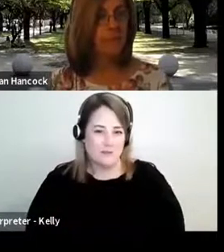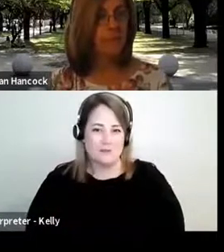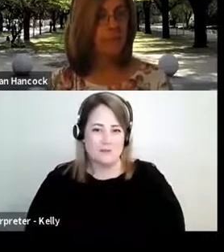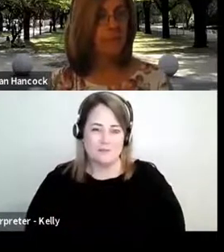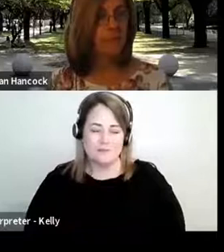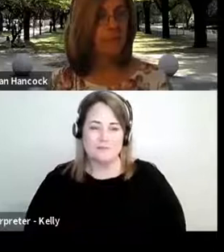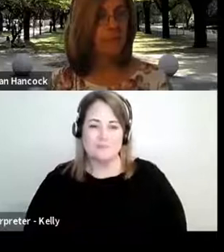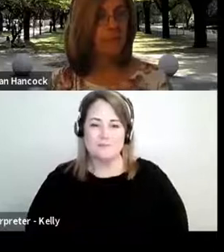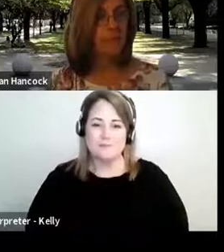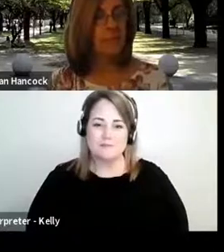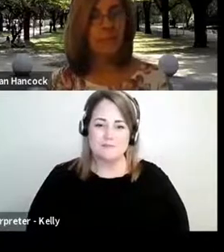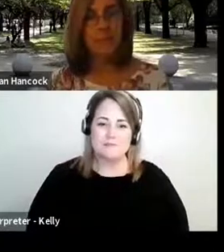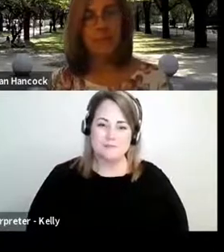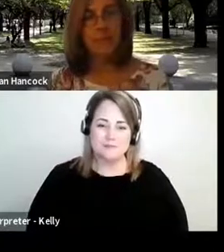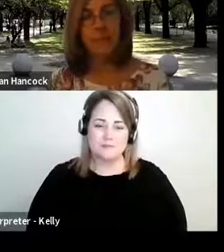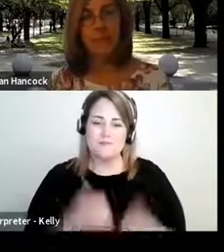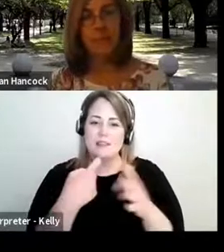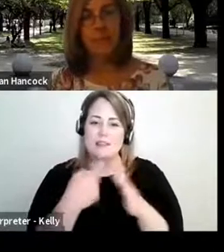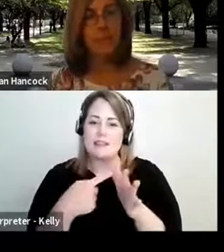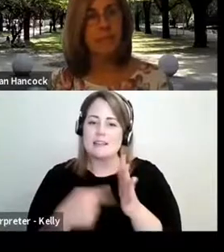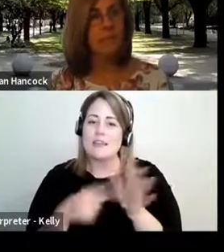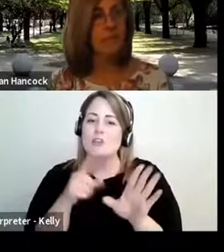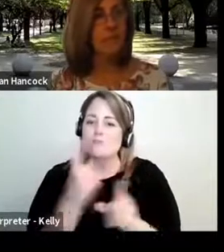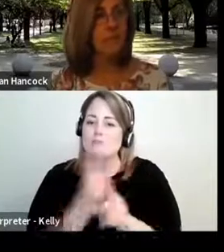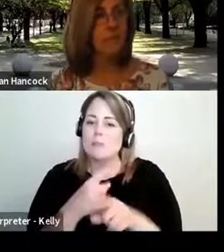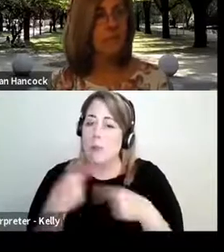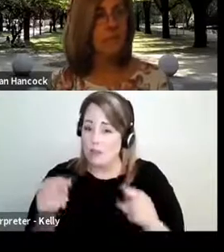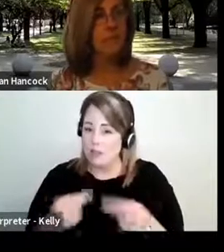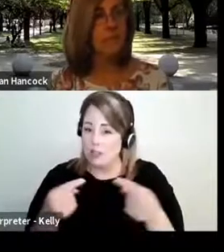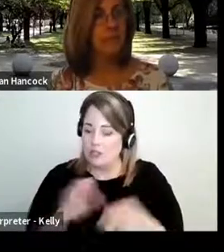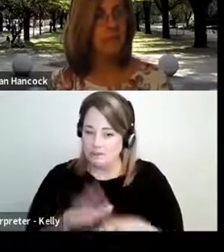Katy, you shared with us before one of the challenges of setting up was kind of finding those